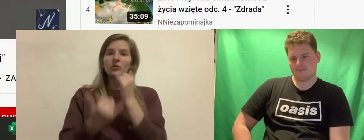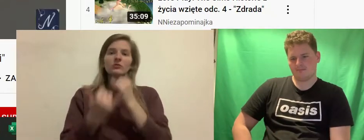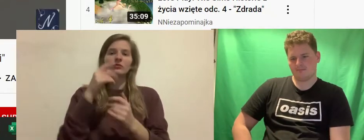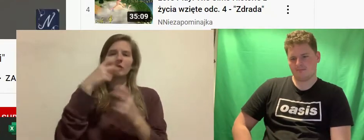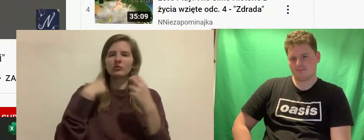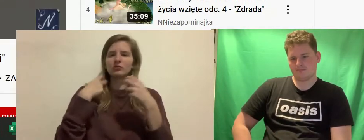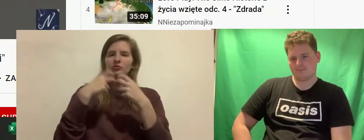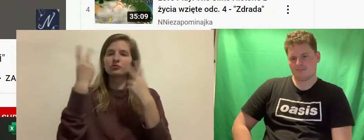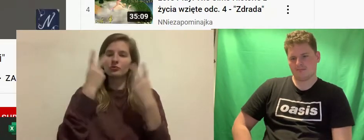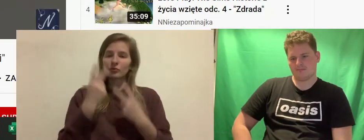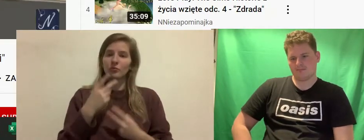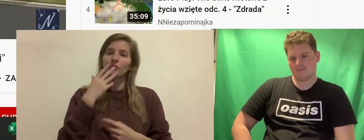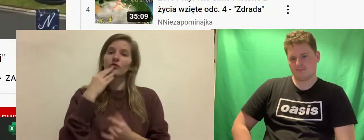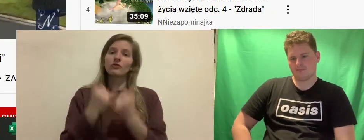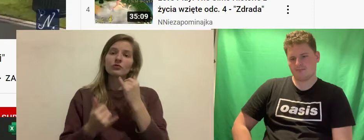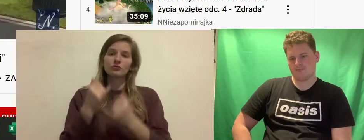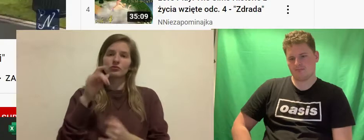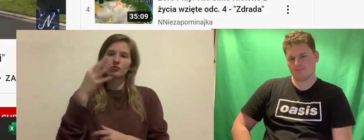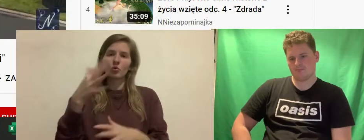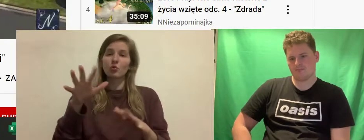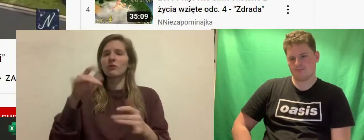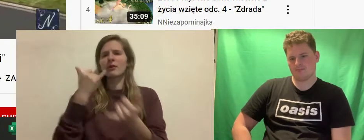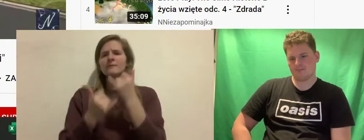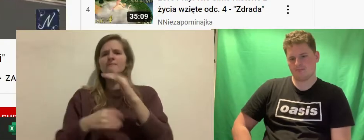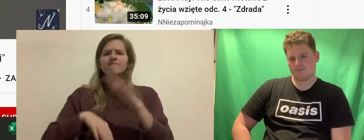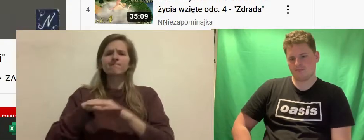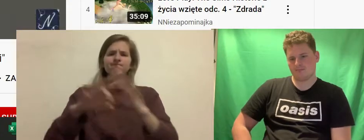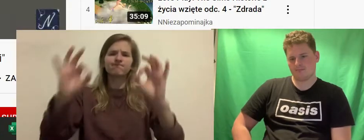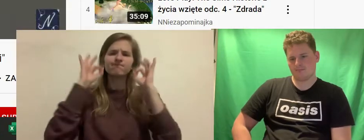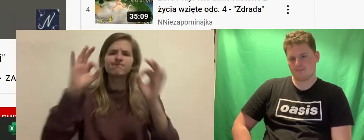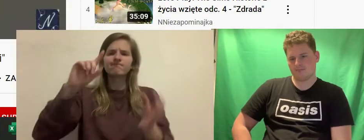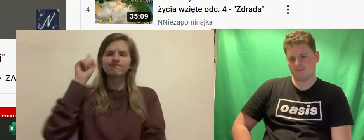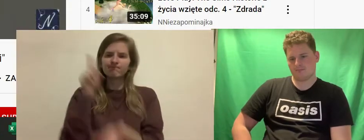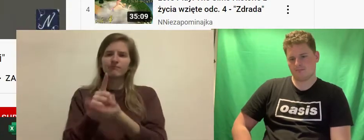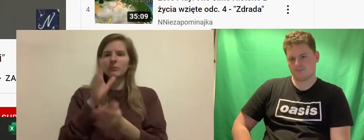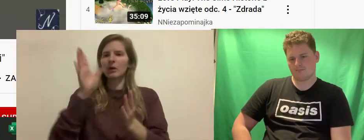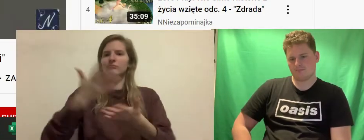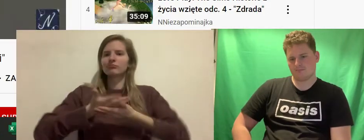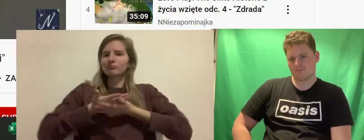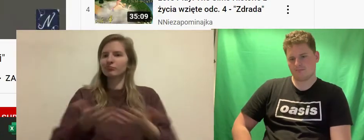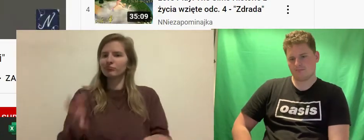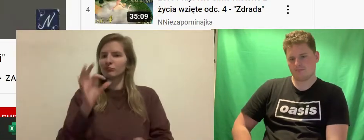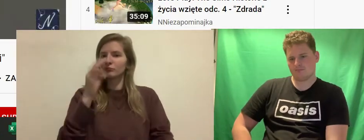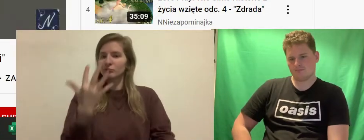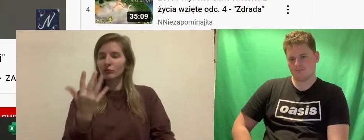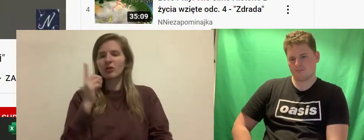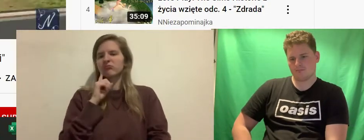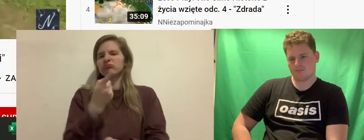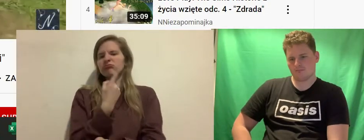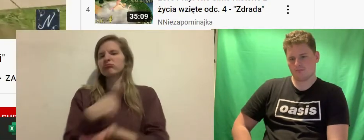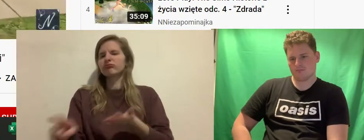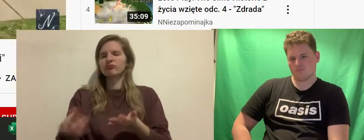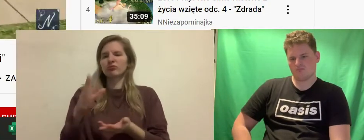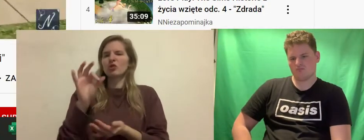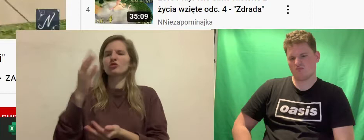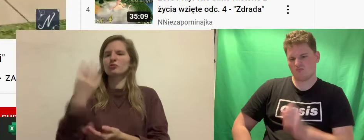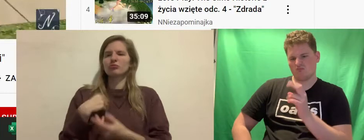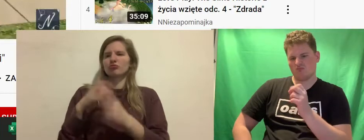K; they say on the net that if Sims 4 would be very successful, Sims 5 would come out, so I can see that Sims 4 was not successful